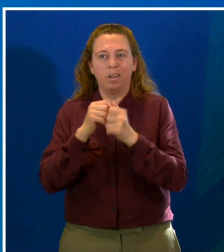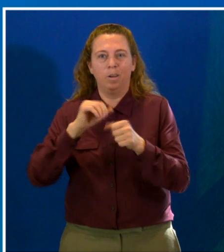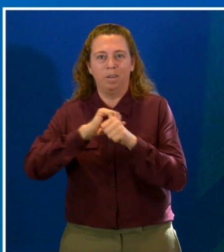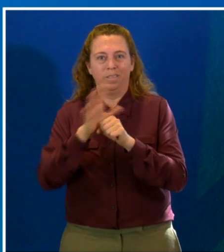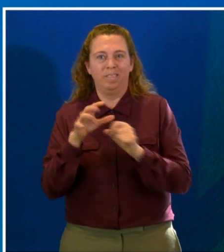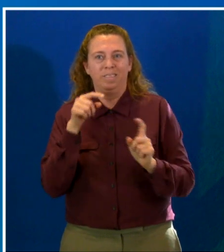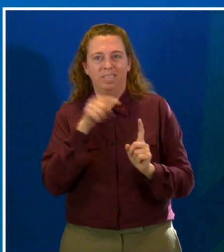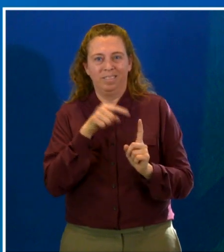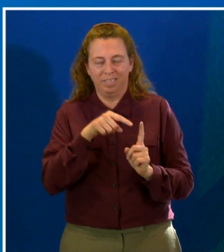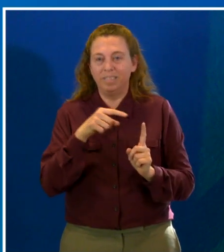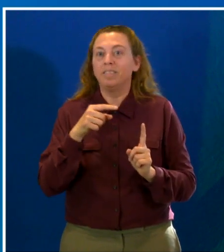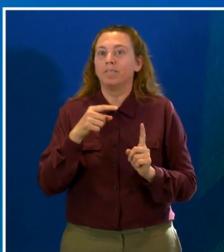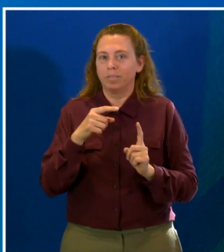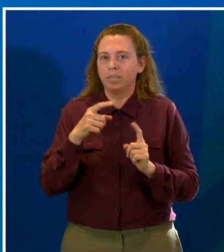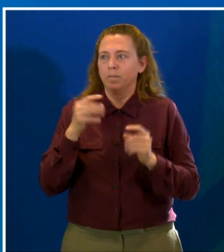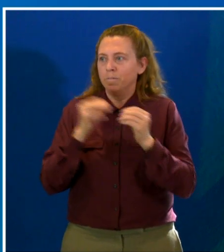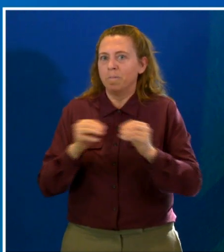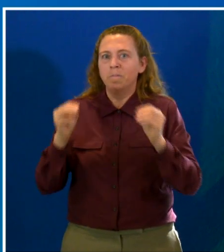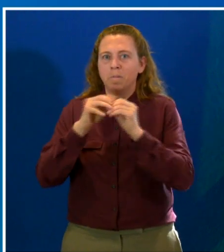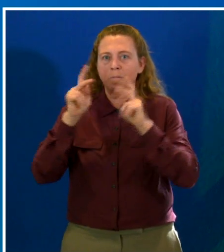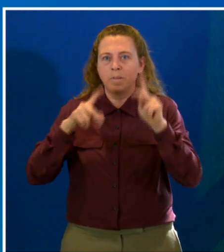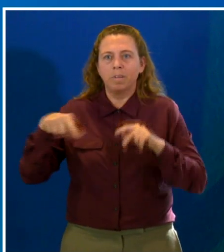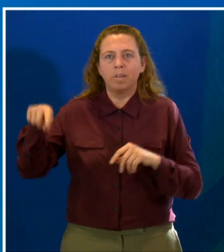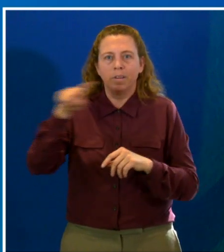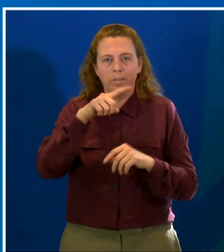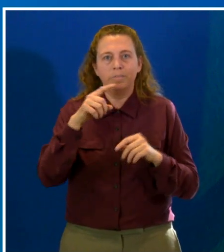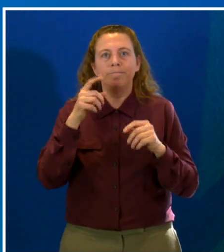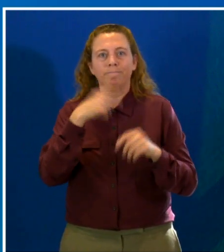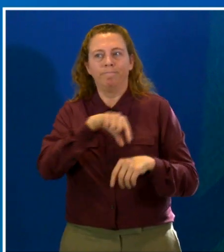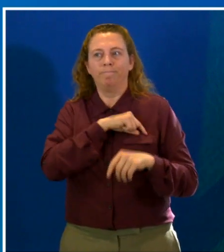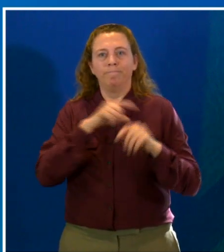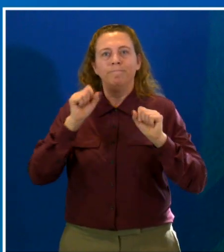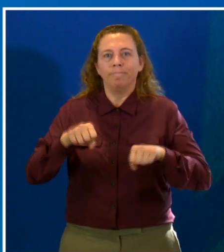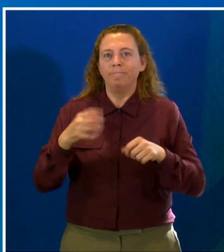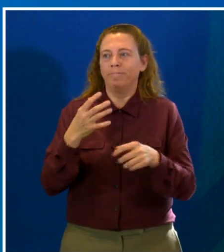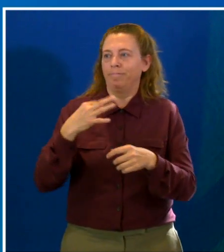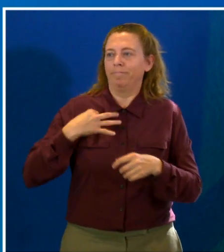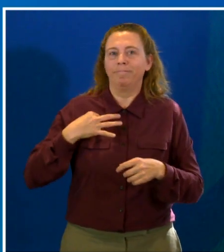closer each day to hugging our loved ones and fully reopening our economy.